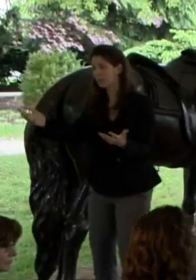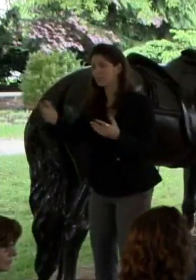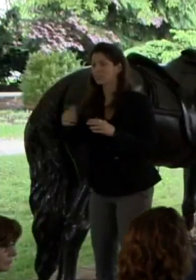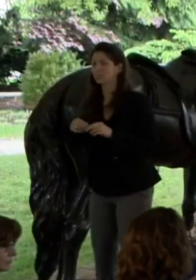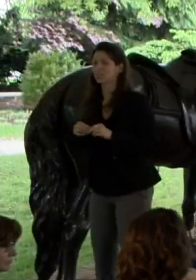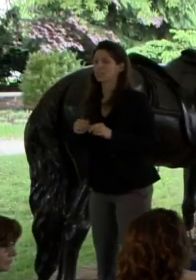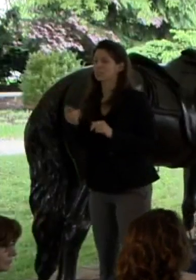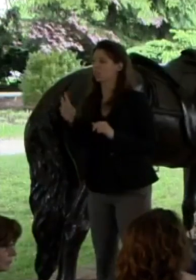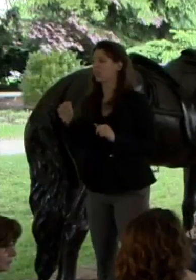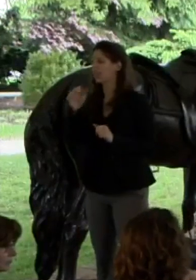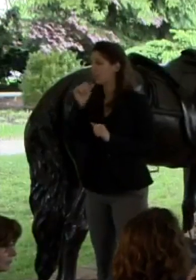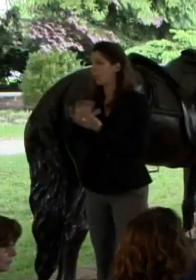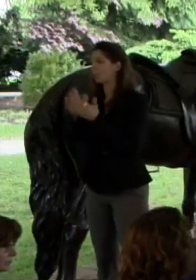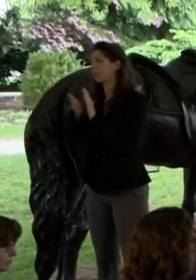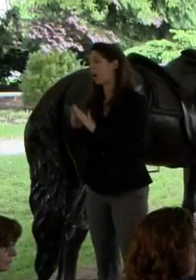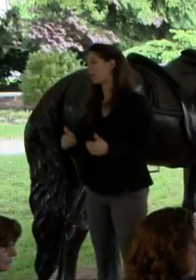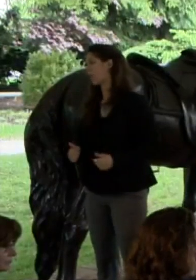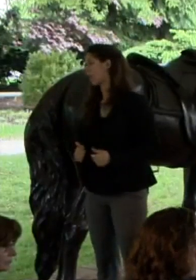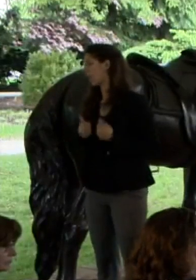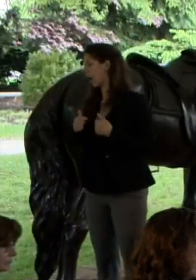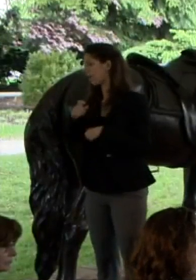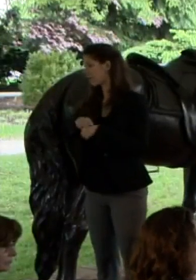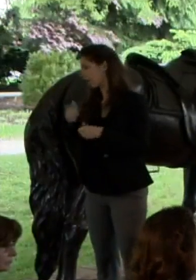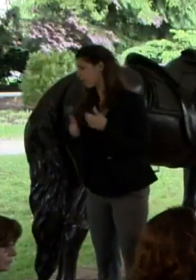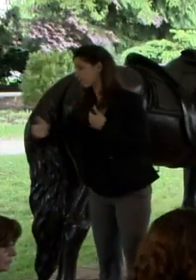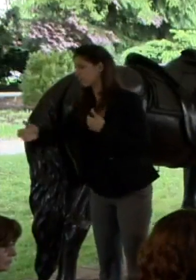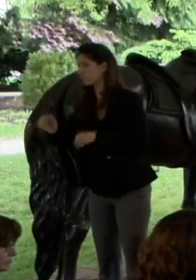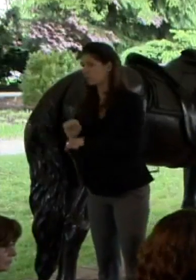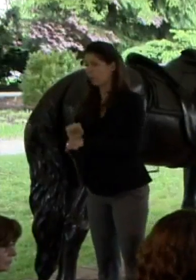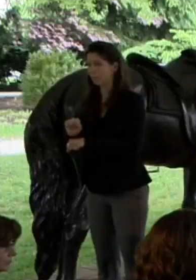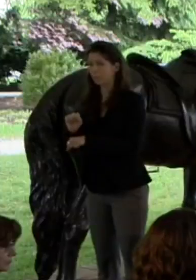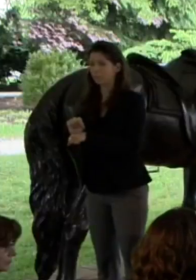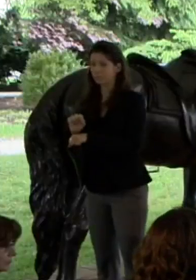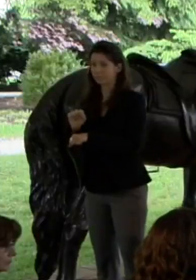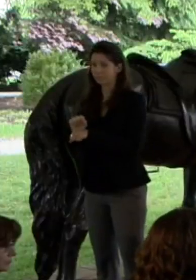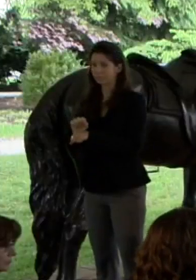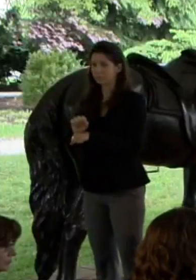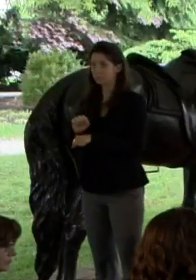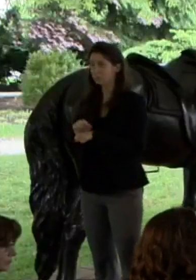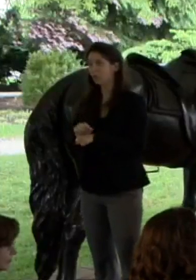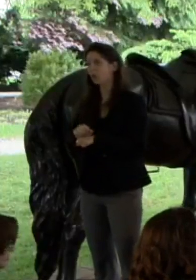ABOUT HAVING MORE DELEGATES WAS, A, THEY WON'T BE PAID PROBABLY